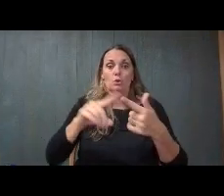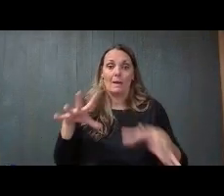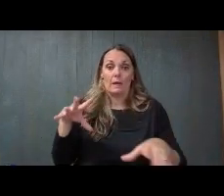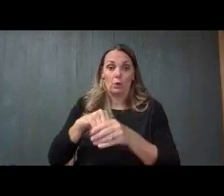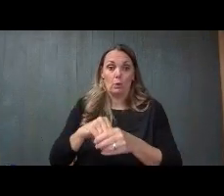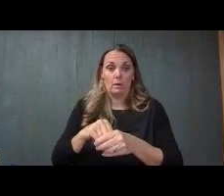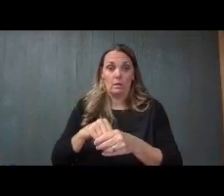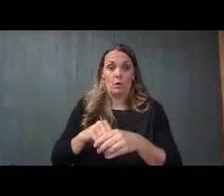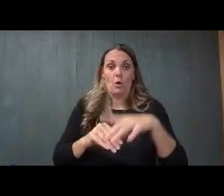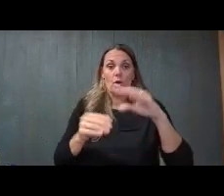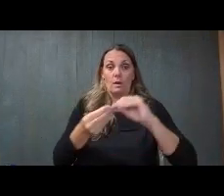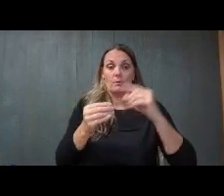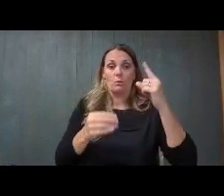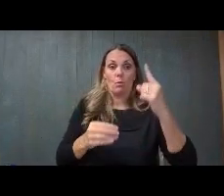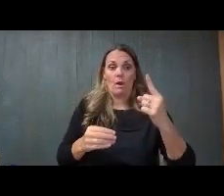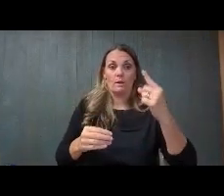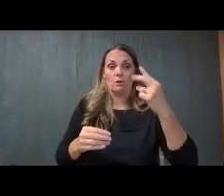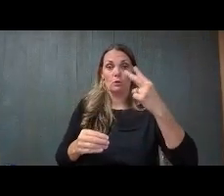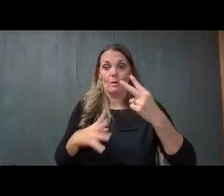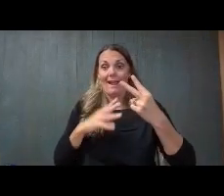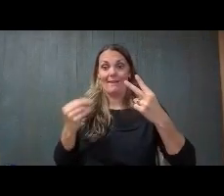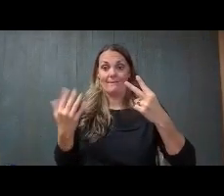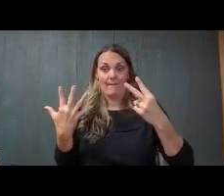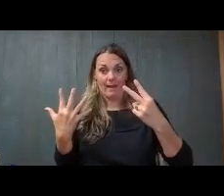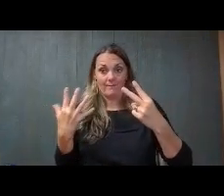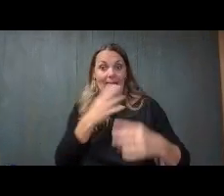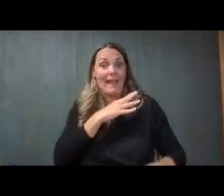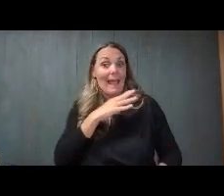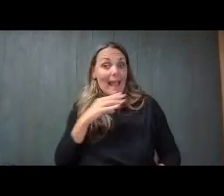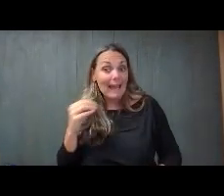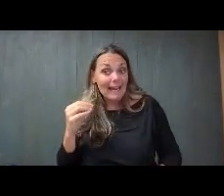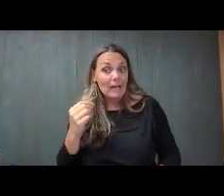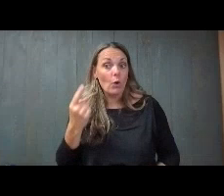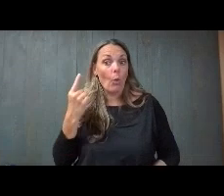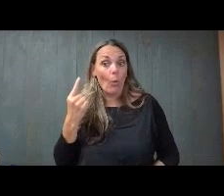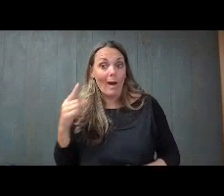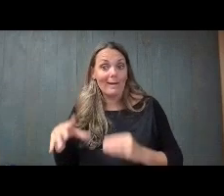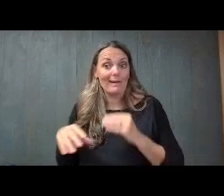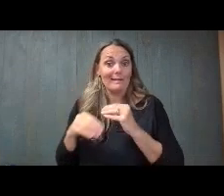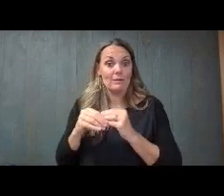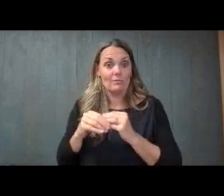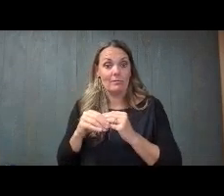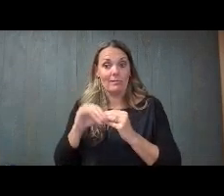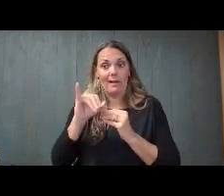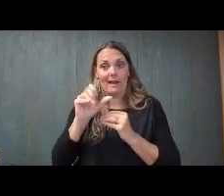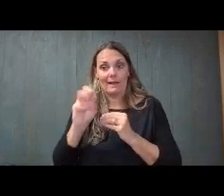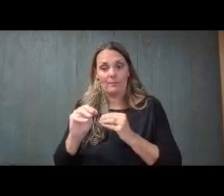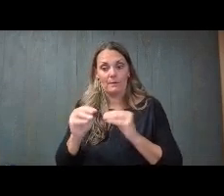one, two and five, and at least one of the additional items three and or four.